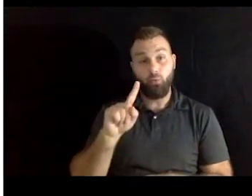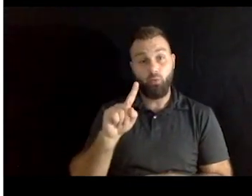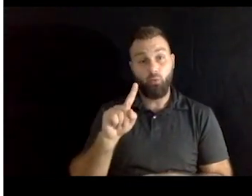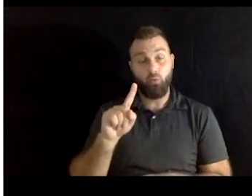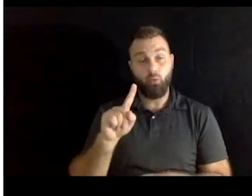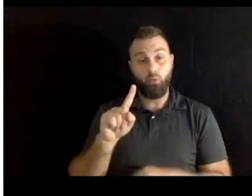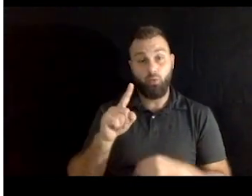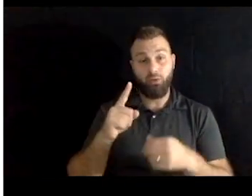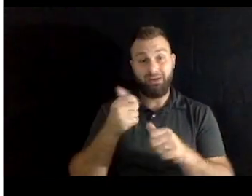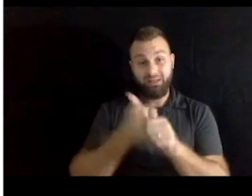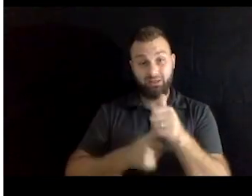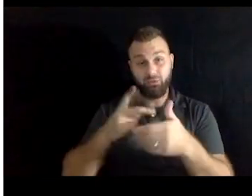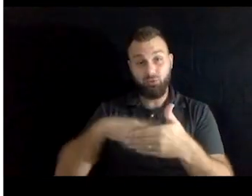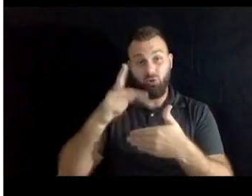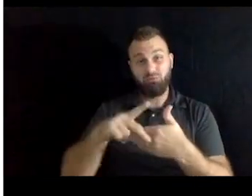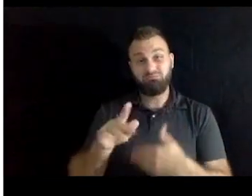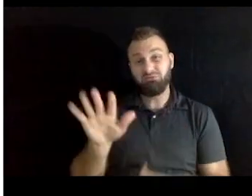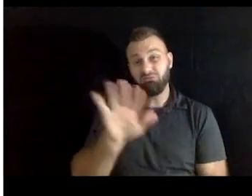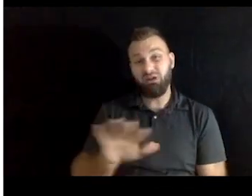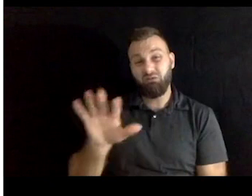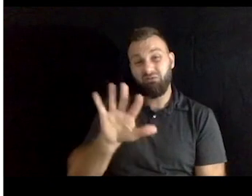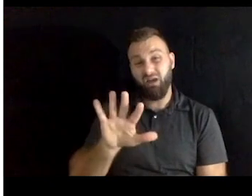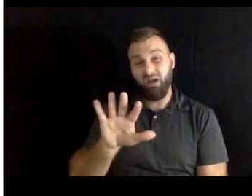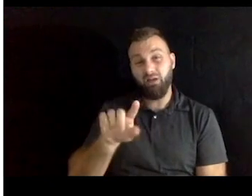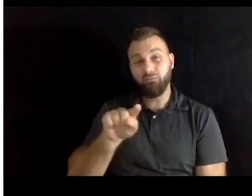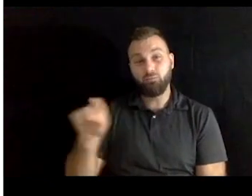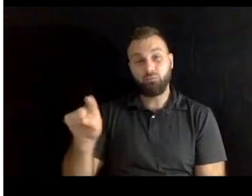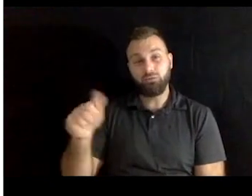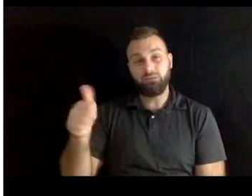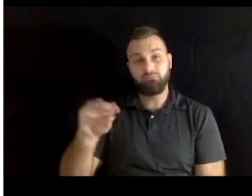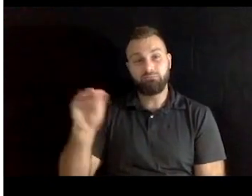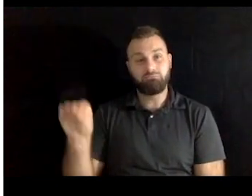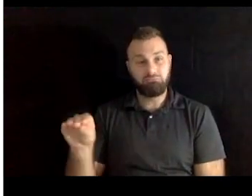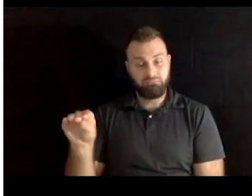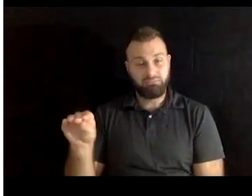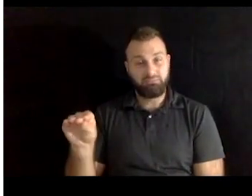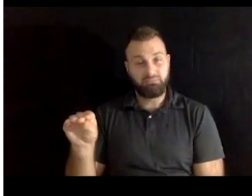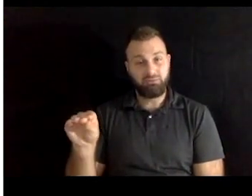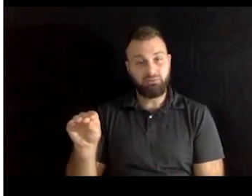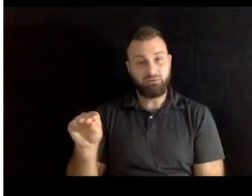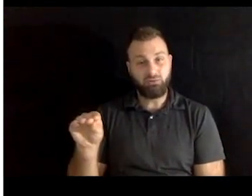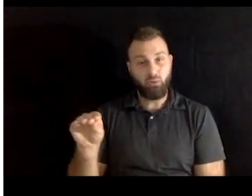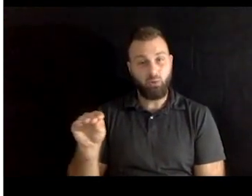hovers around like 5 to 10% so. It's very hard to think that they